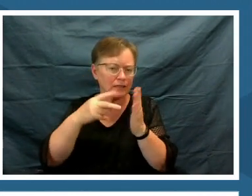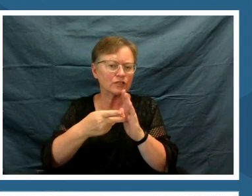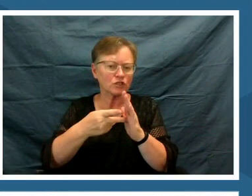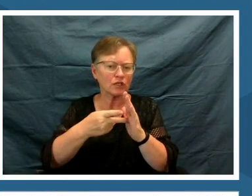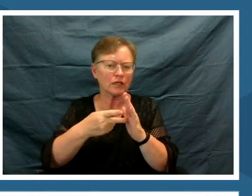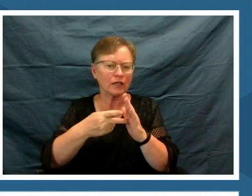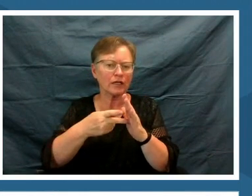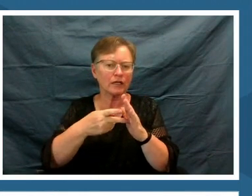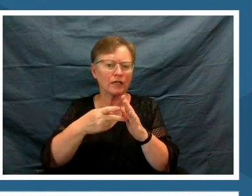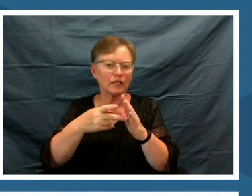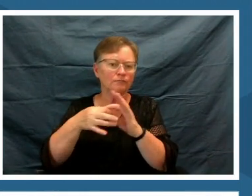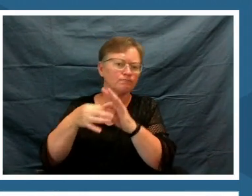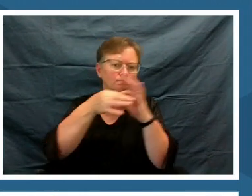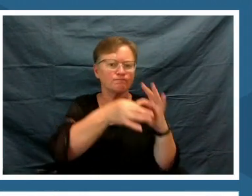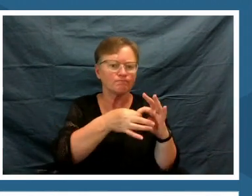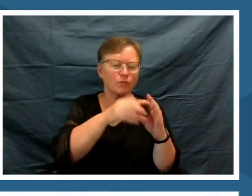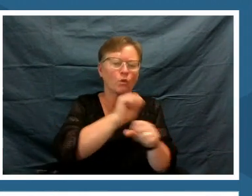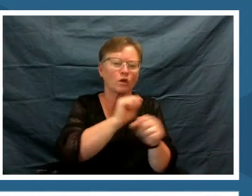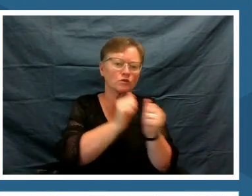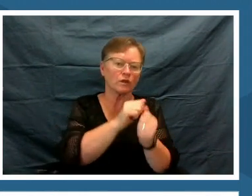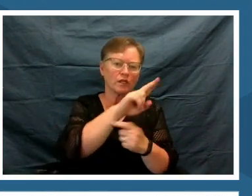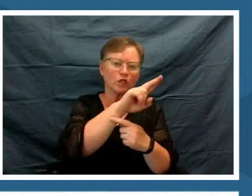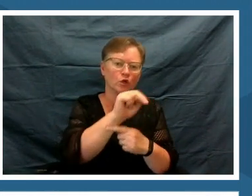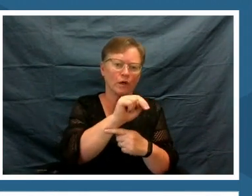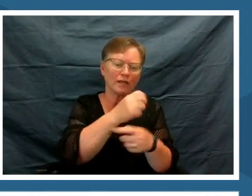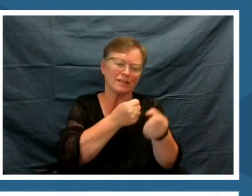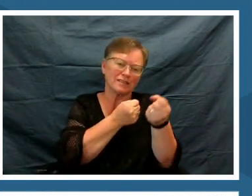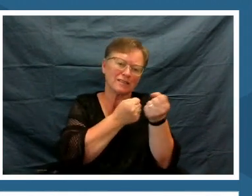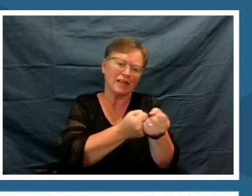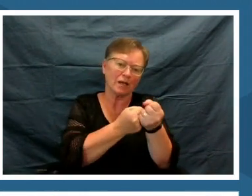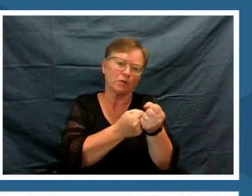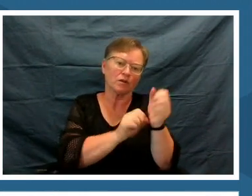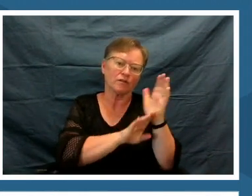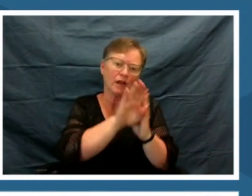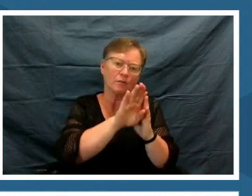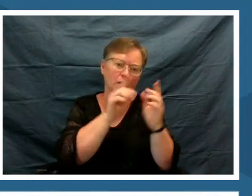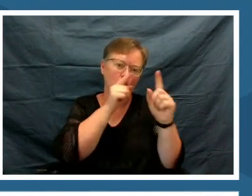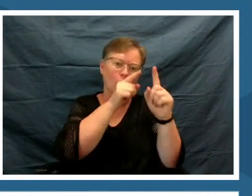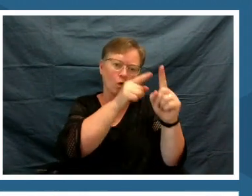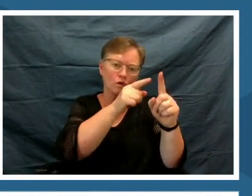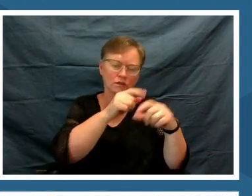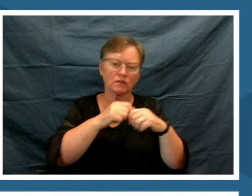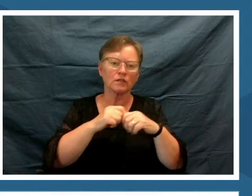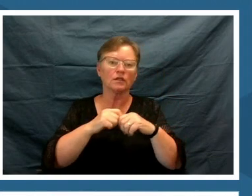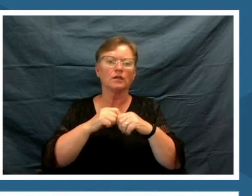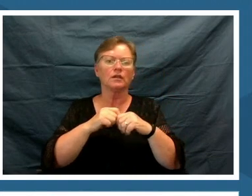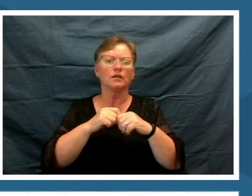sustainable development goals that dr donald talked about earlier